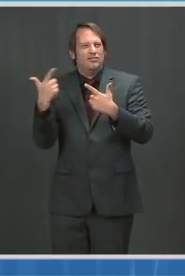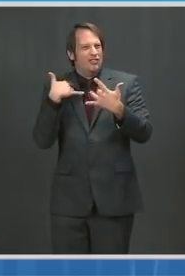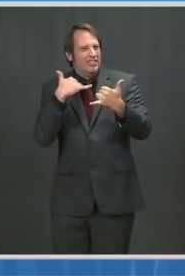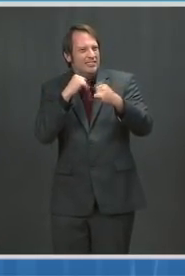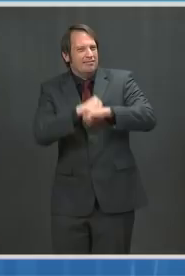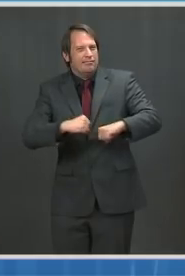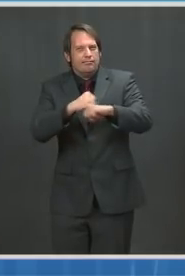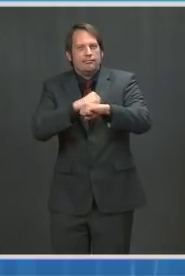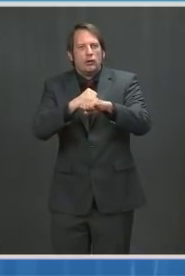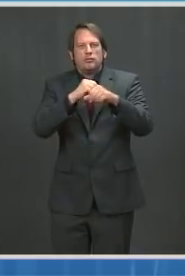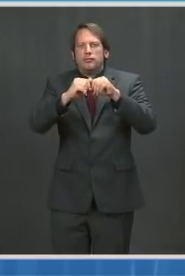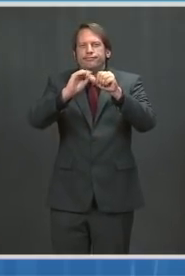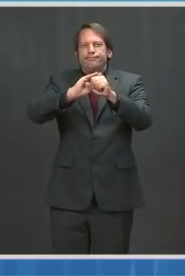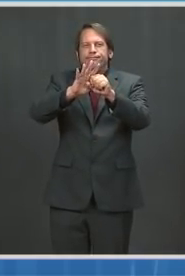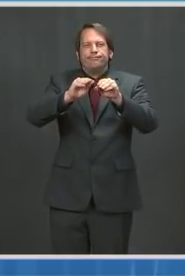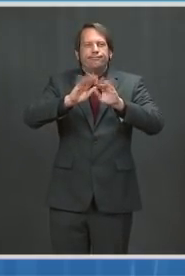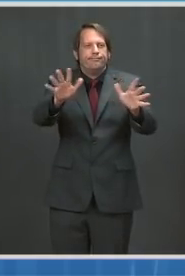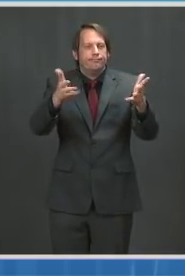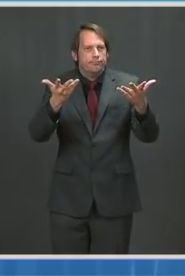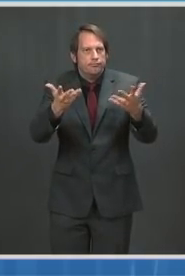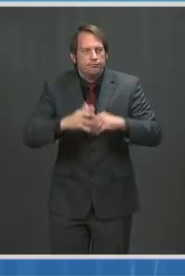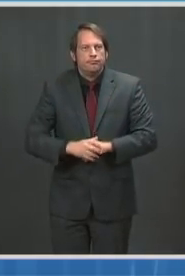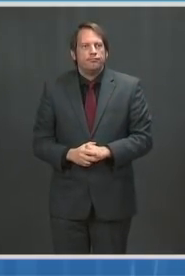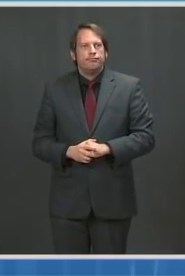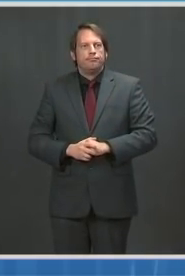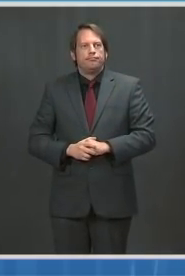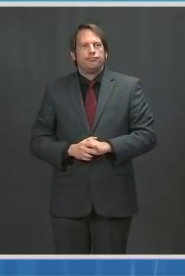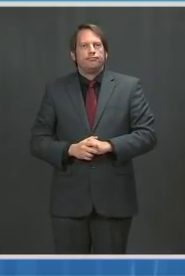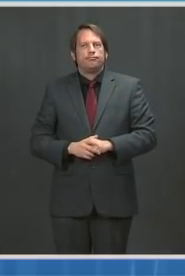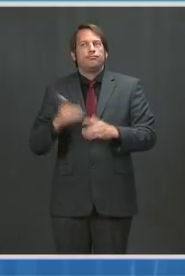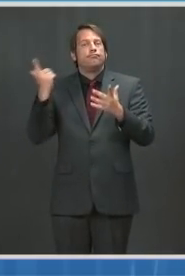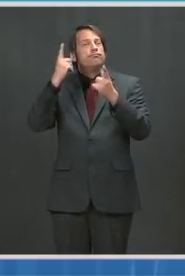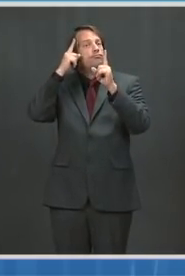our job is to bring the public the truth -- both the good news and the bad news.